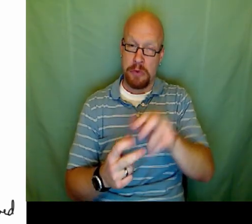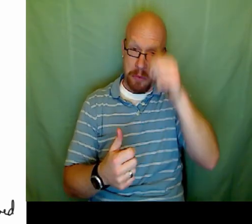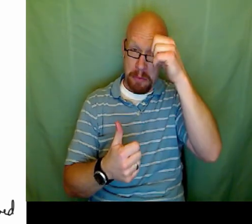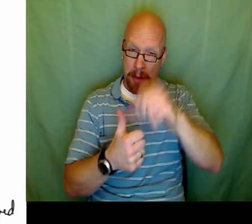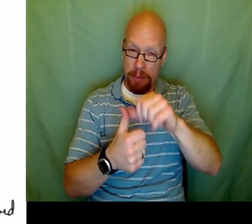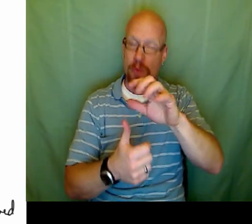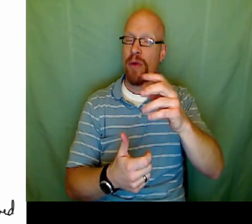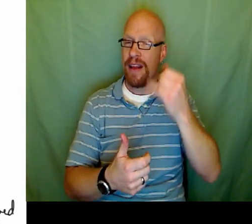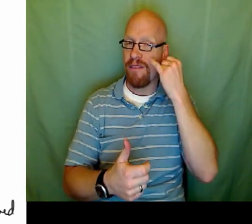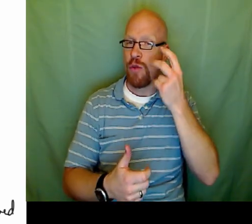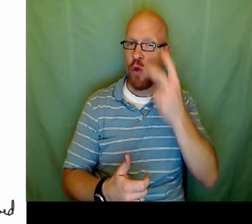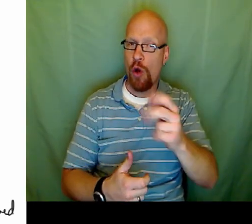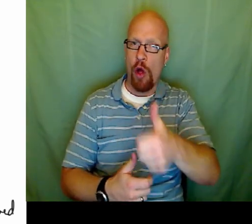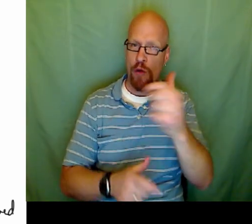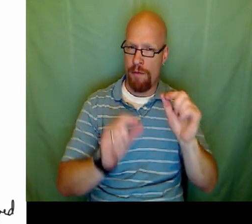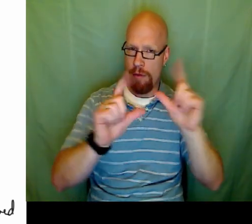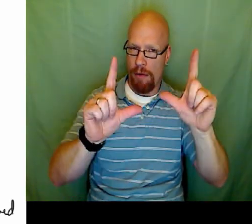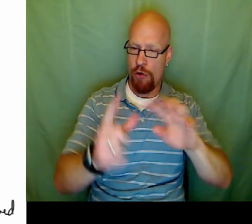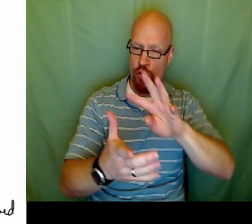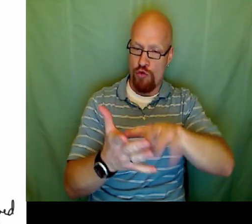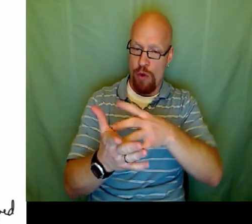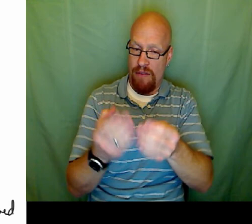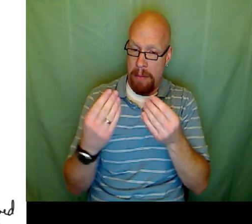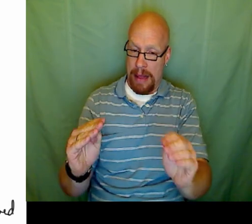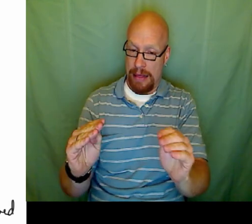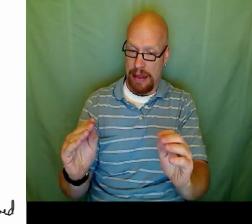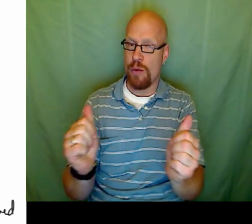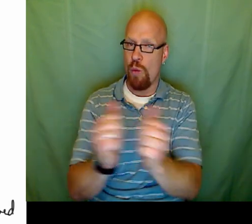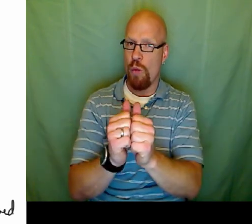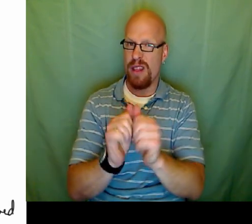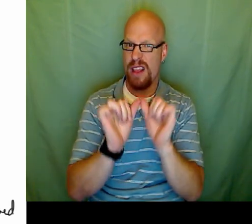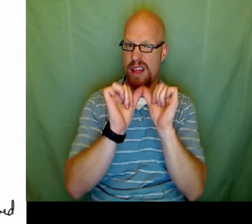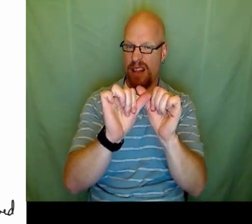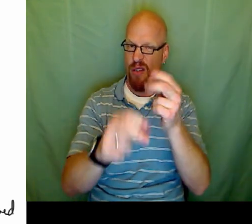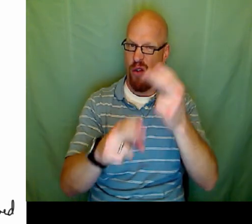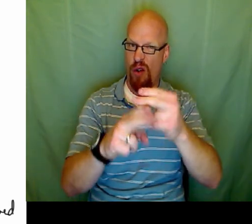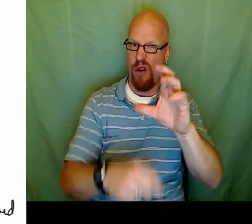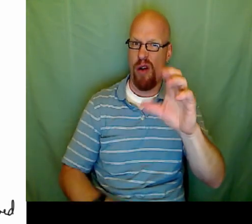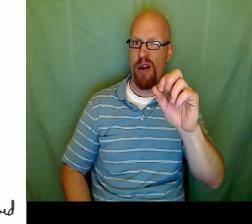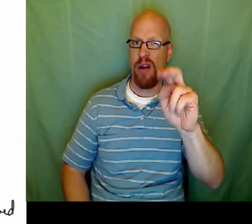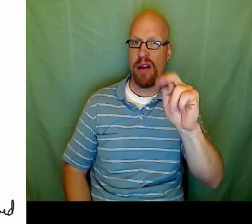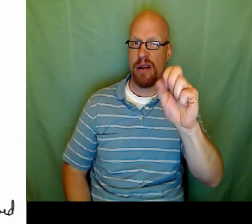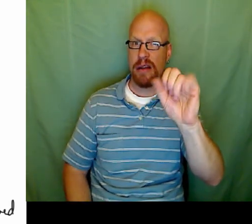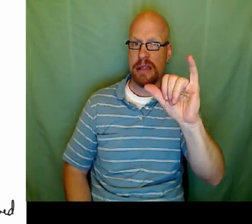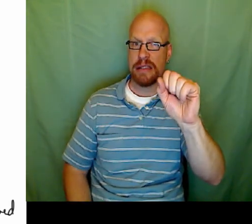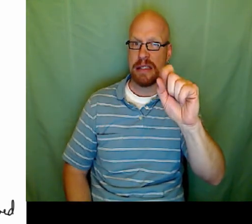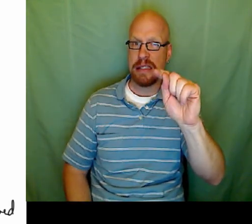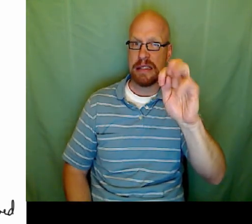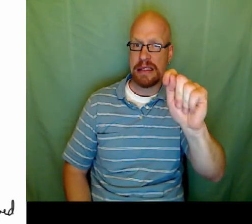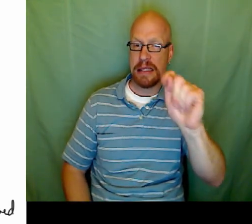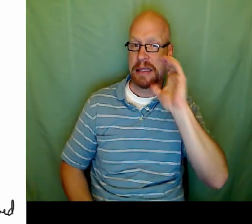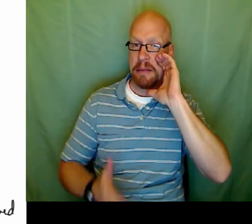The two will, if you saw my other vlogs on graphic method with the consistent system,